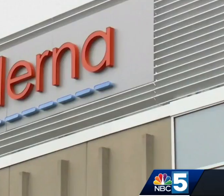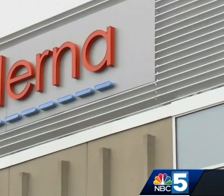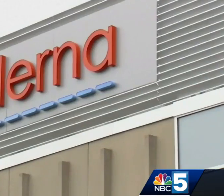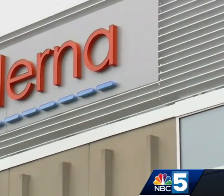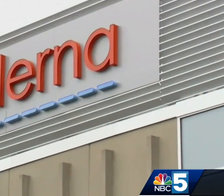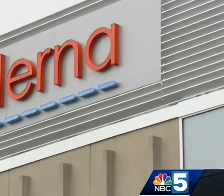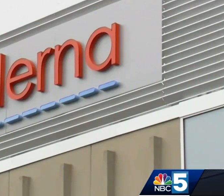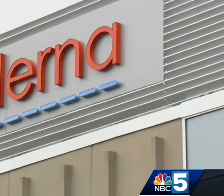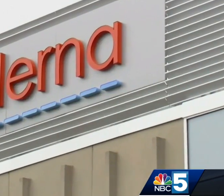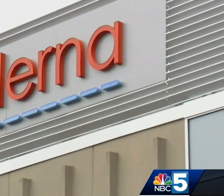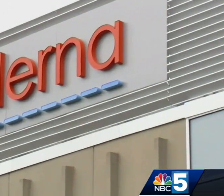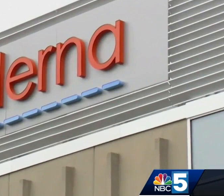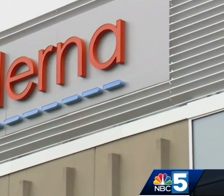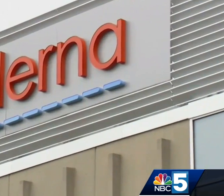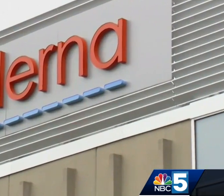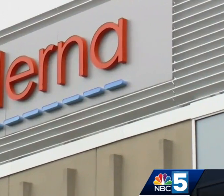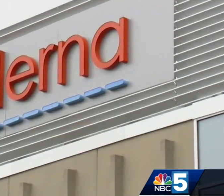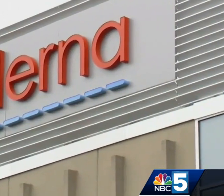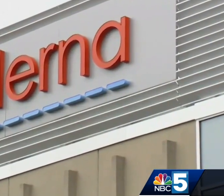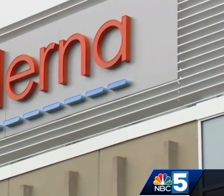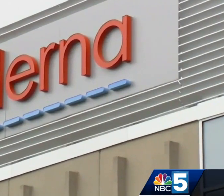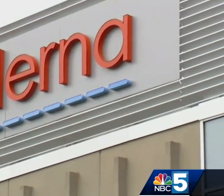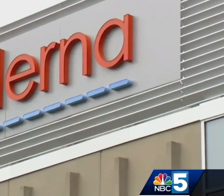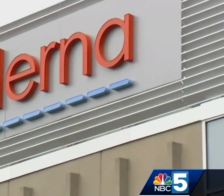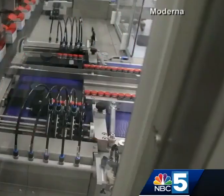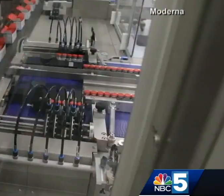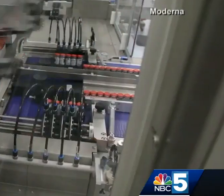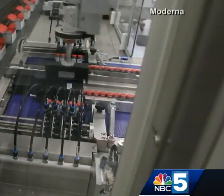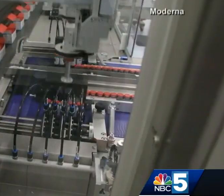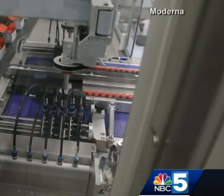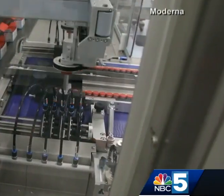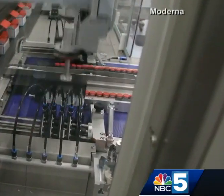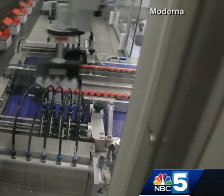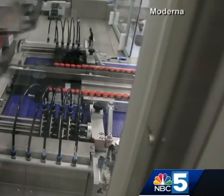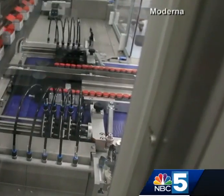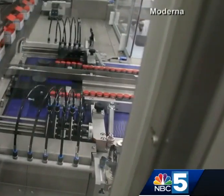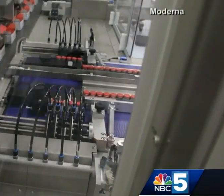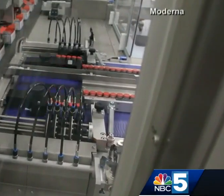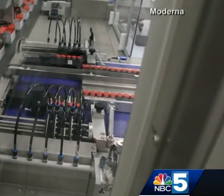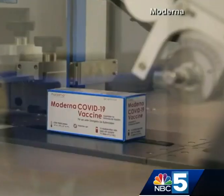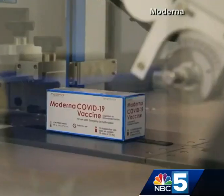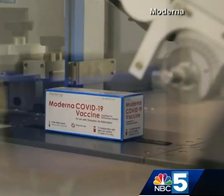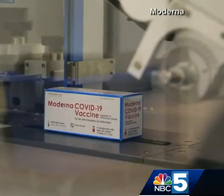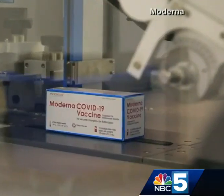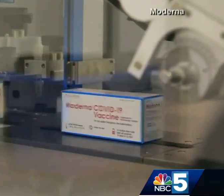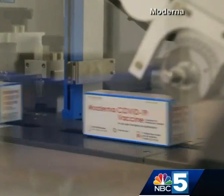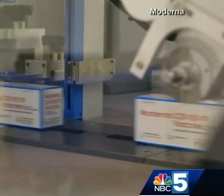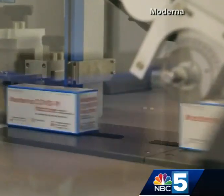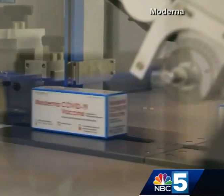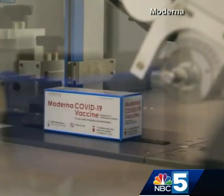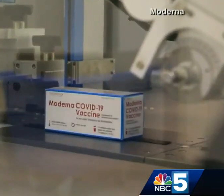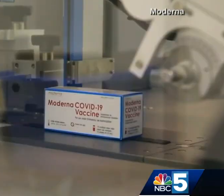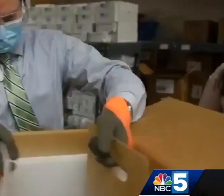(SOT) (00:20:09: 21)(Levine) We will vaccinate Vermont as fast as possible... we are receiving shipments weekly